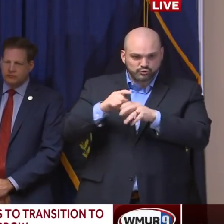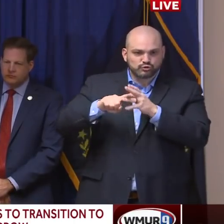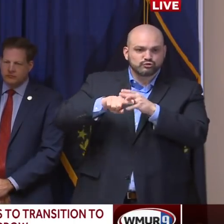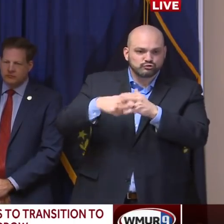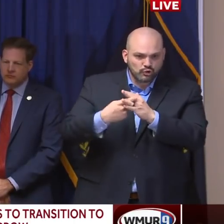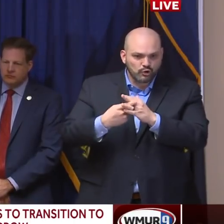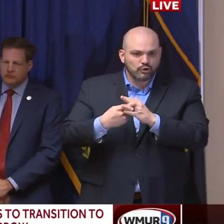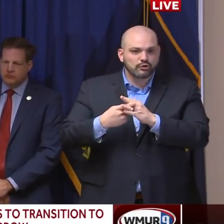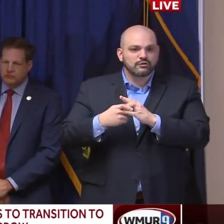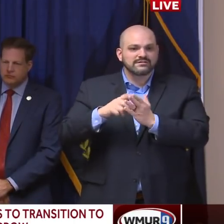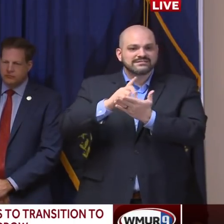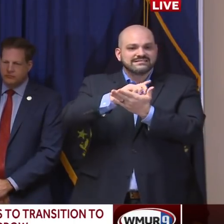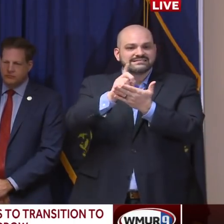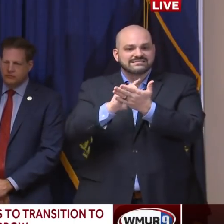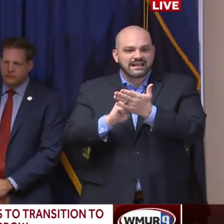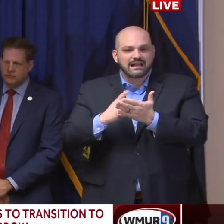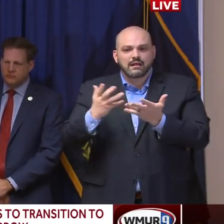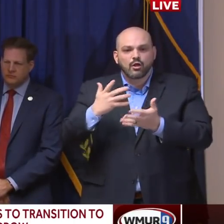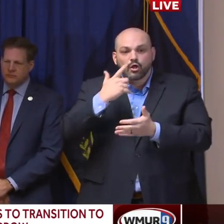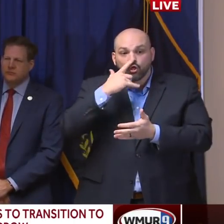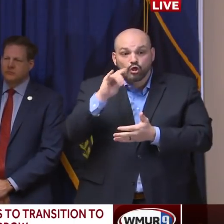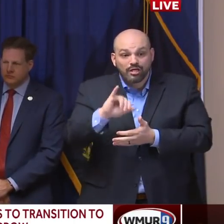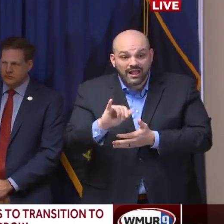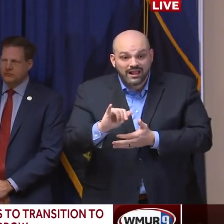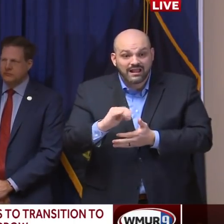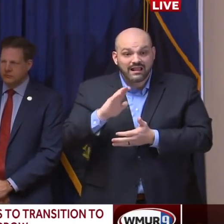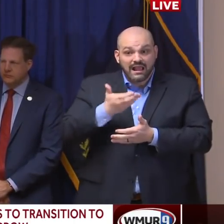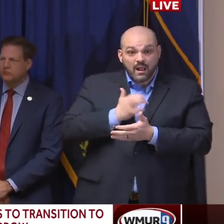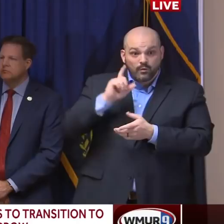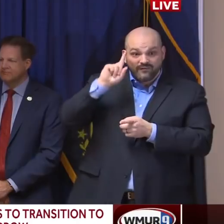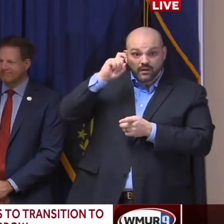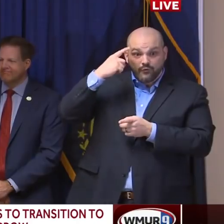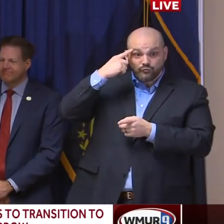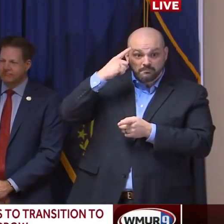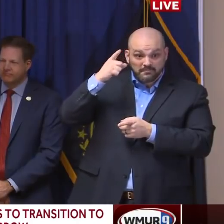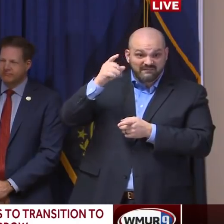SO AGAIN, I HAVE WORKED WITH HIM TO BEGIN TO FORMULATE WHAT THAT MIGHT LOOK LIKE.